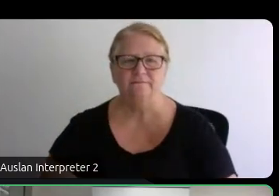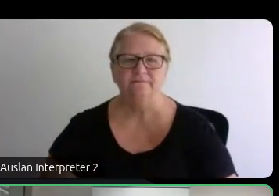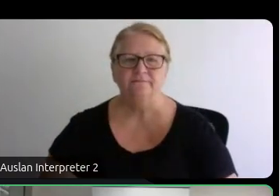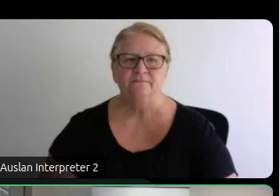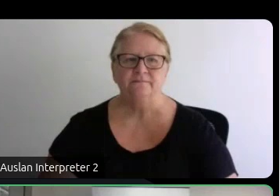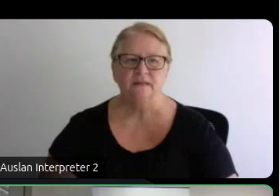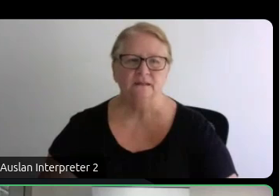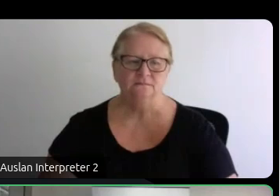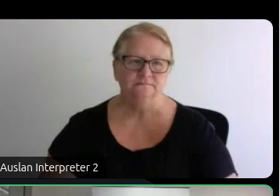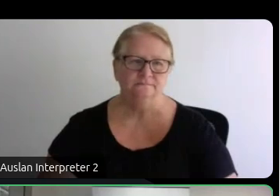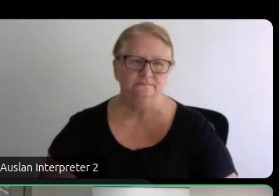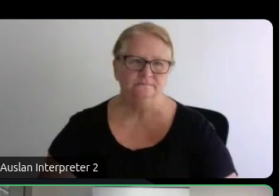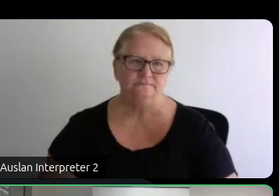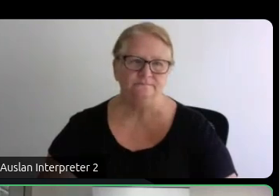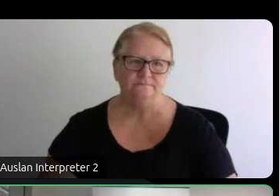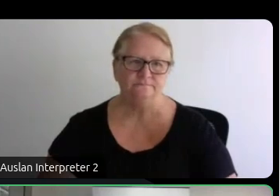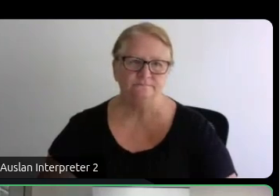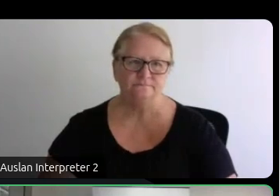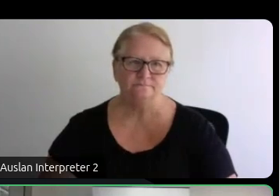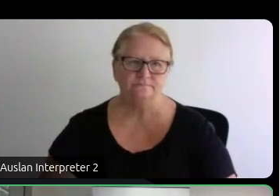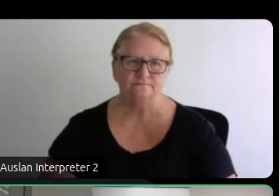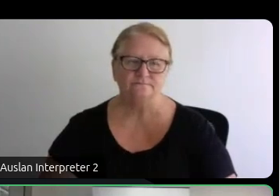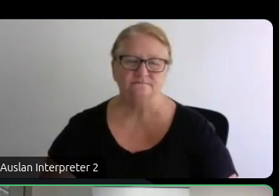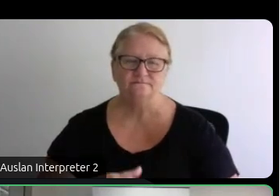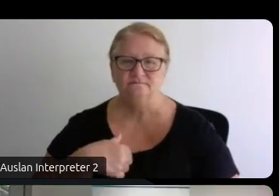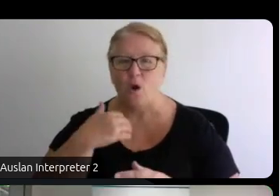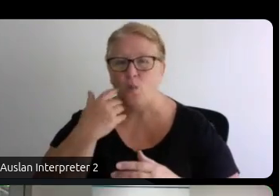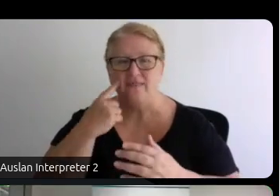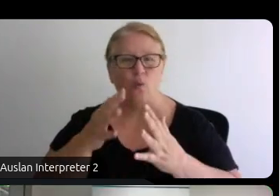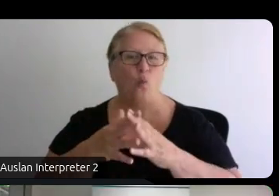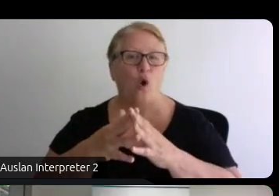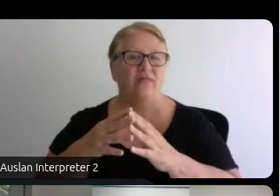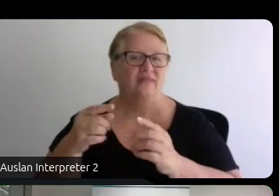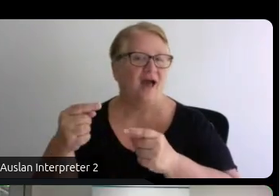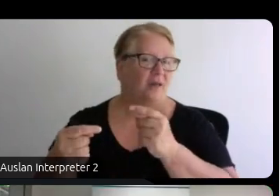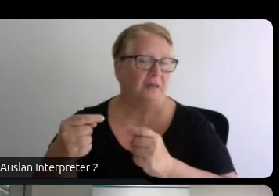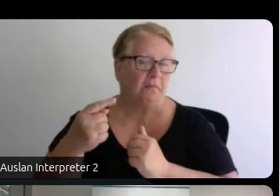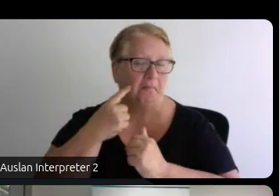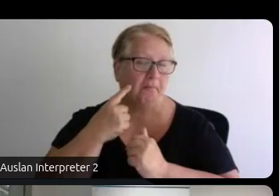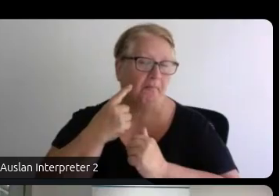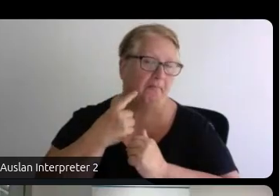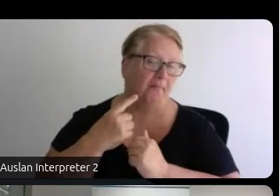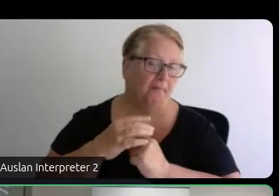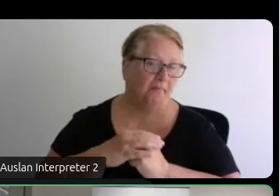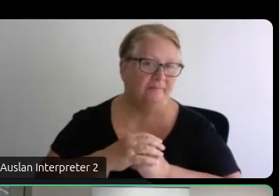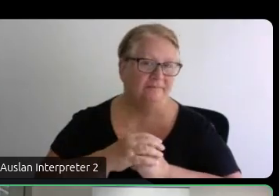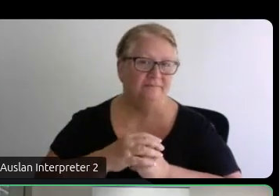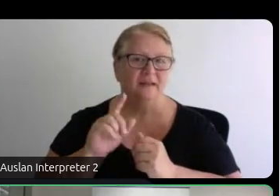say try the argument. so and see what happens. Um but I don't think there's any guarantee that that